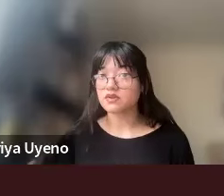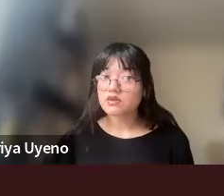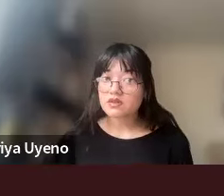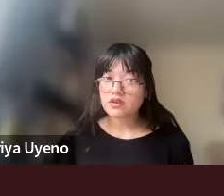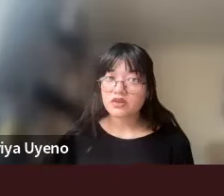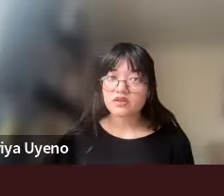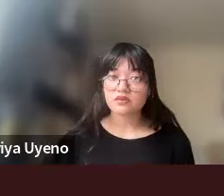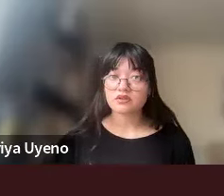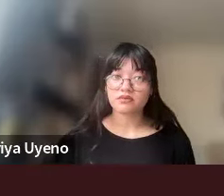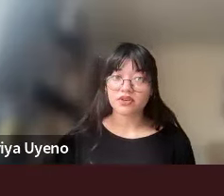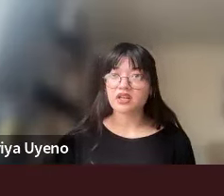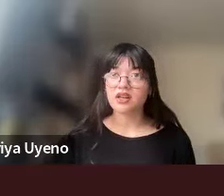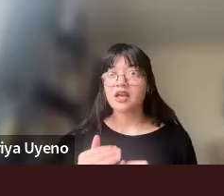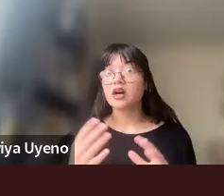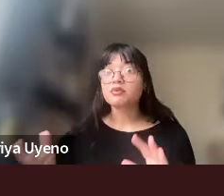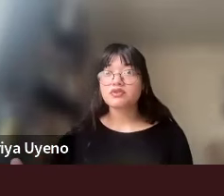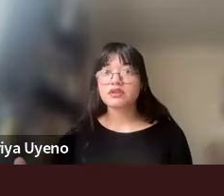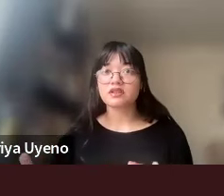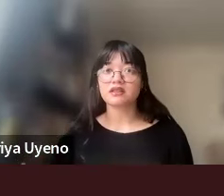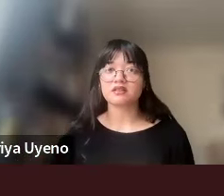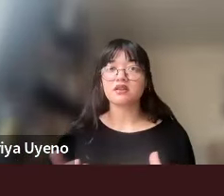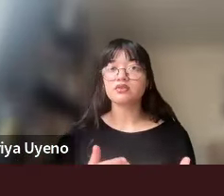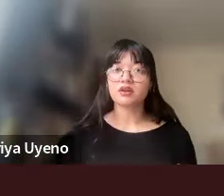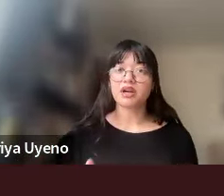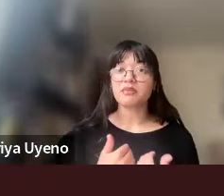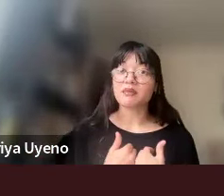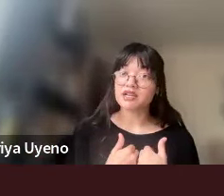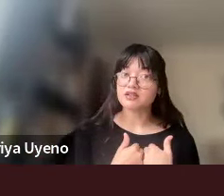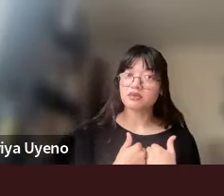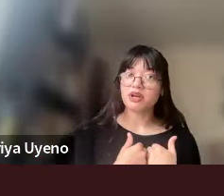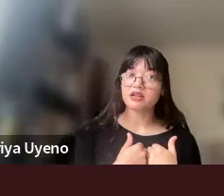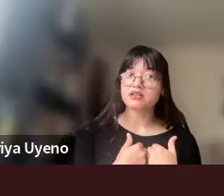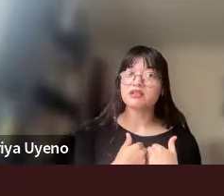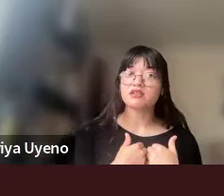with associates's degree tuition free and opportunities for this, kind my passion and